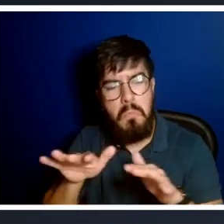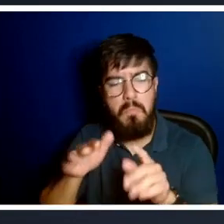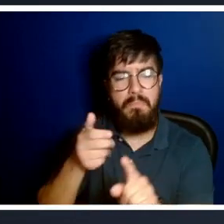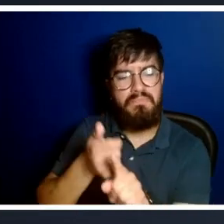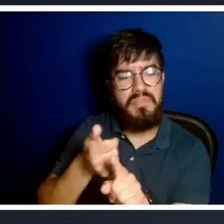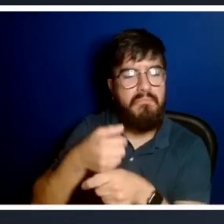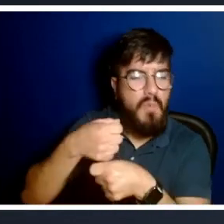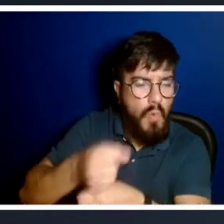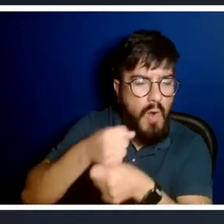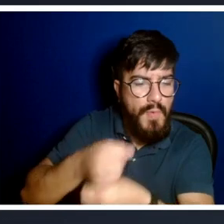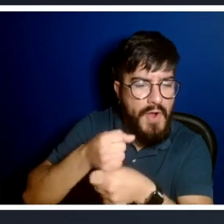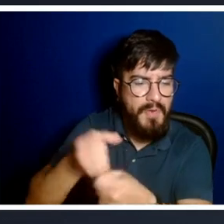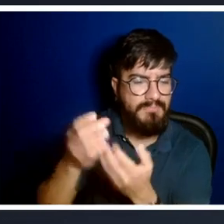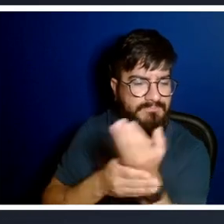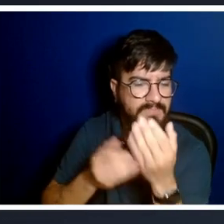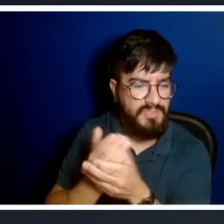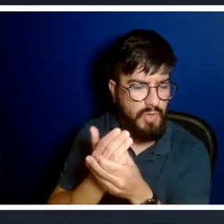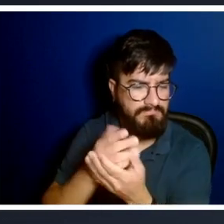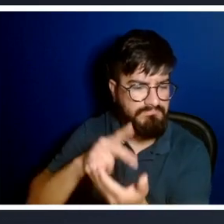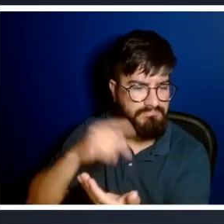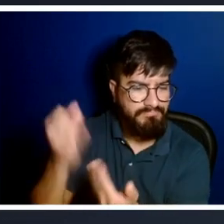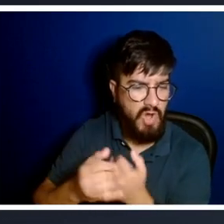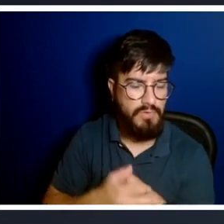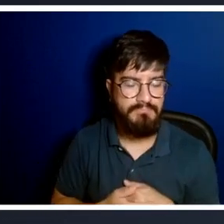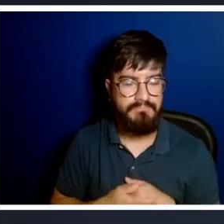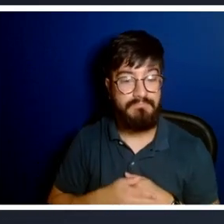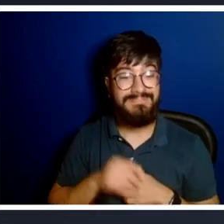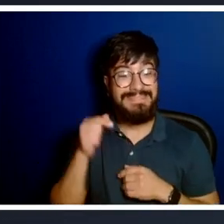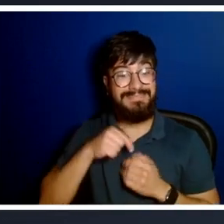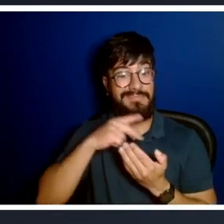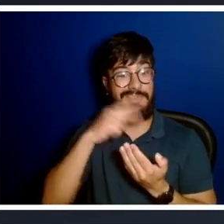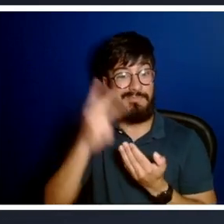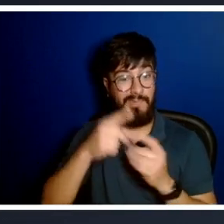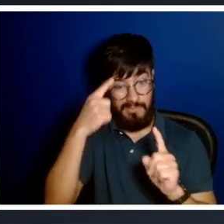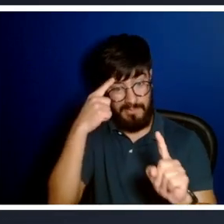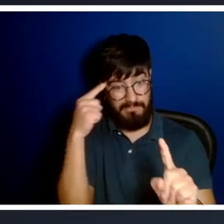The idea of a program like this is to -- if you'll forgive the pun -- plant the